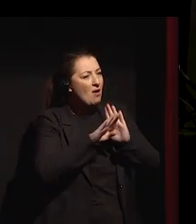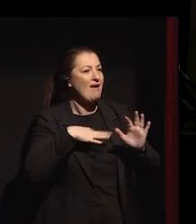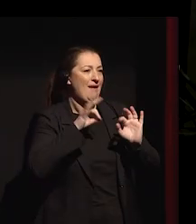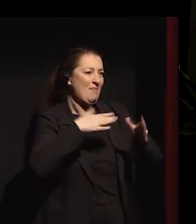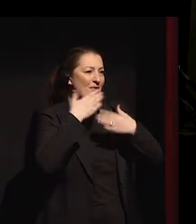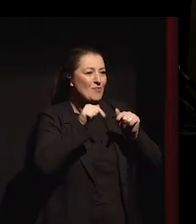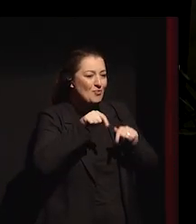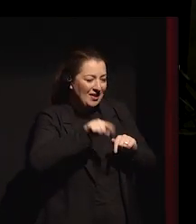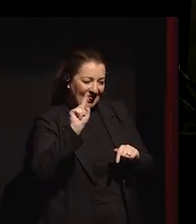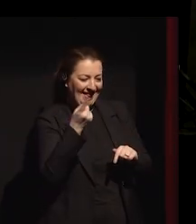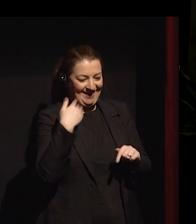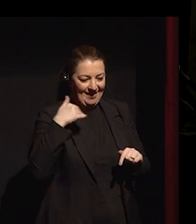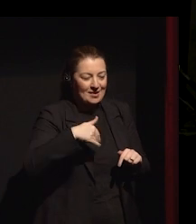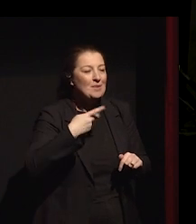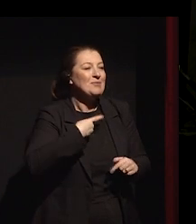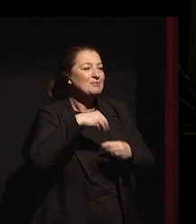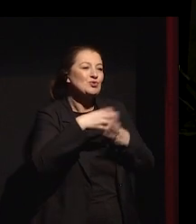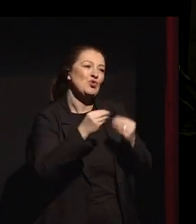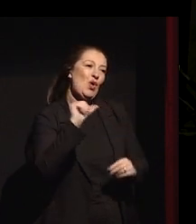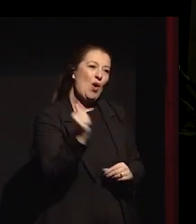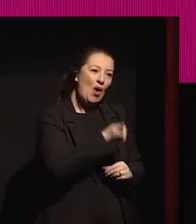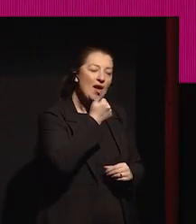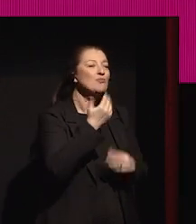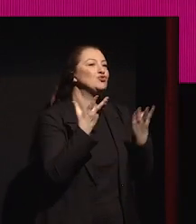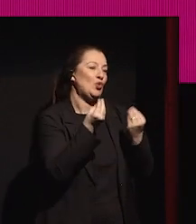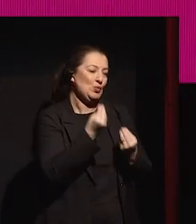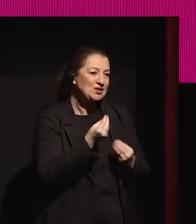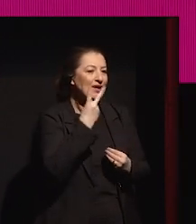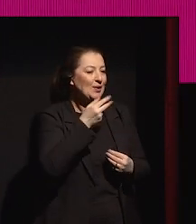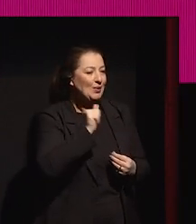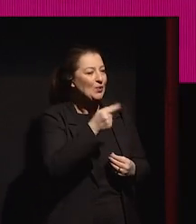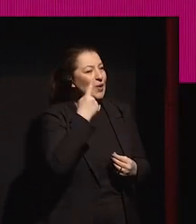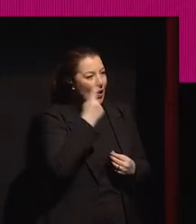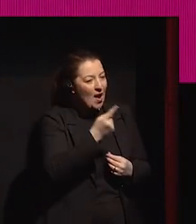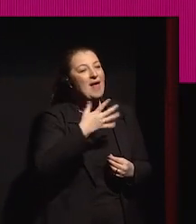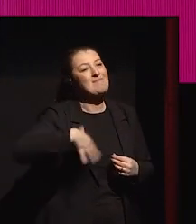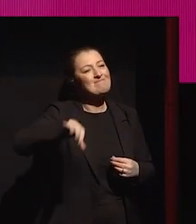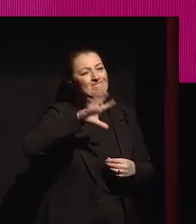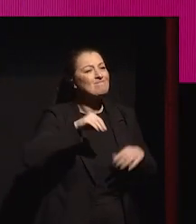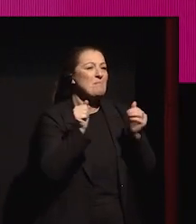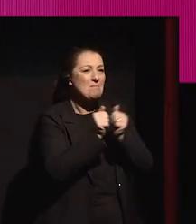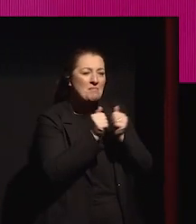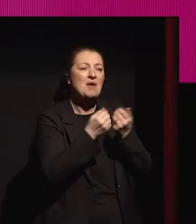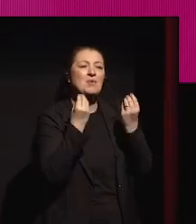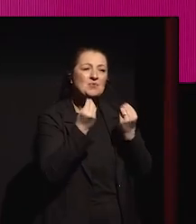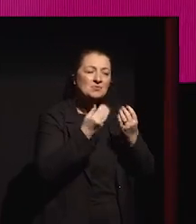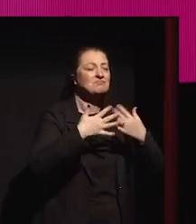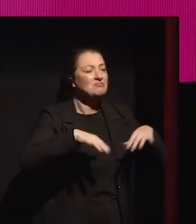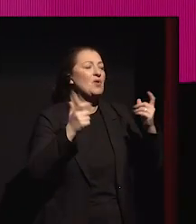Being here today is also very important and wonderful to me. In these two days, there will be significant panel discussions.